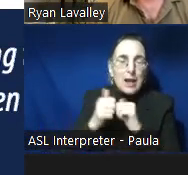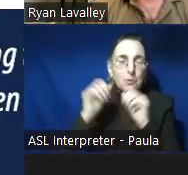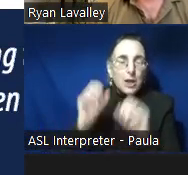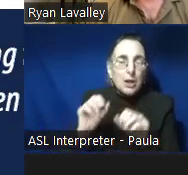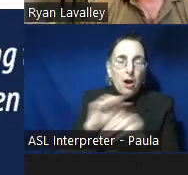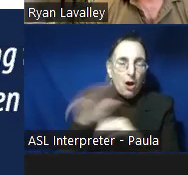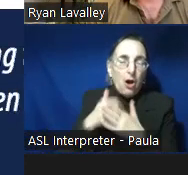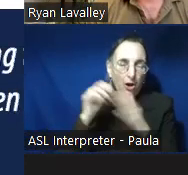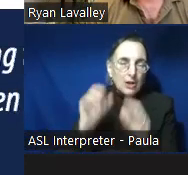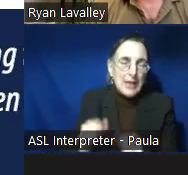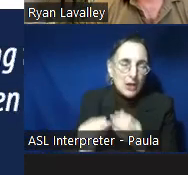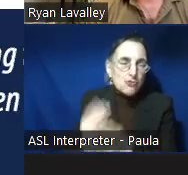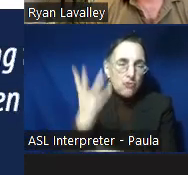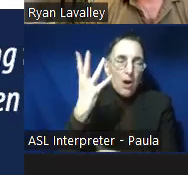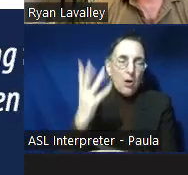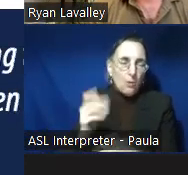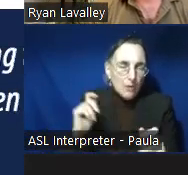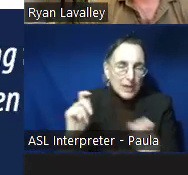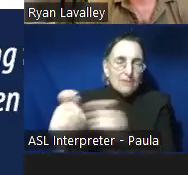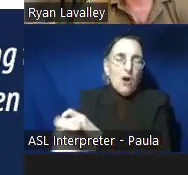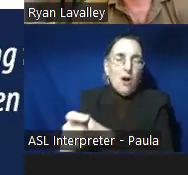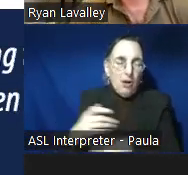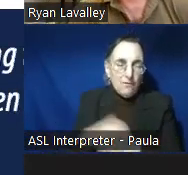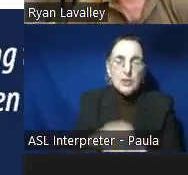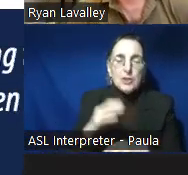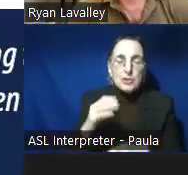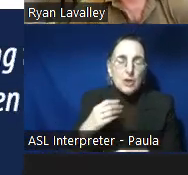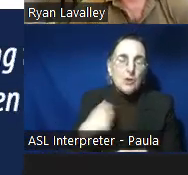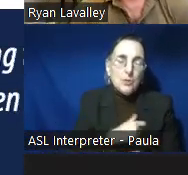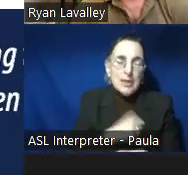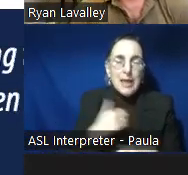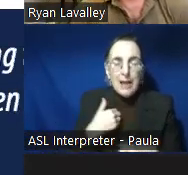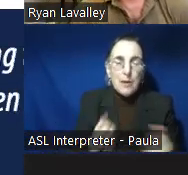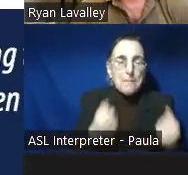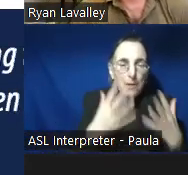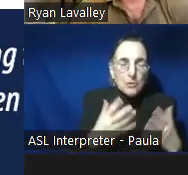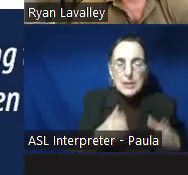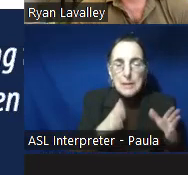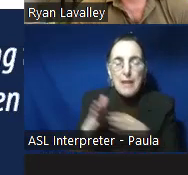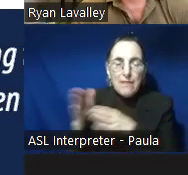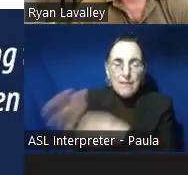When we do that, it's a multimethod reproach and we do interviews with homeowners and interviews